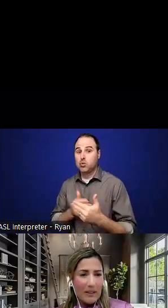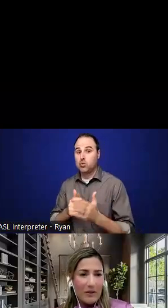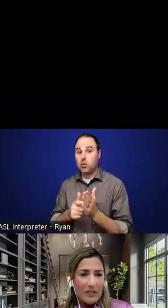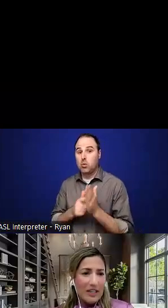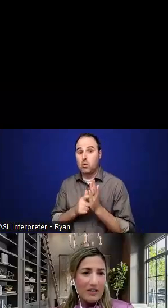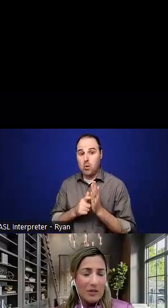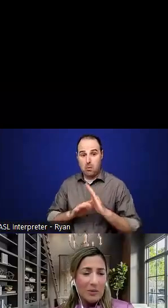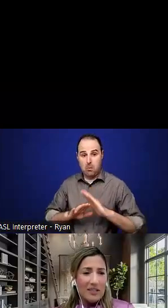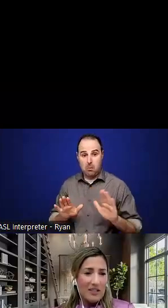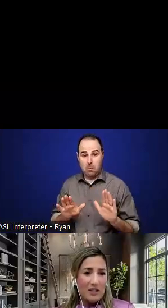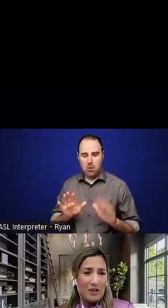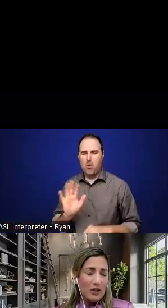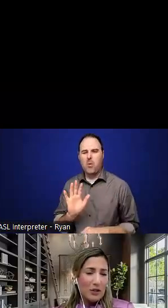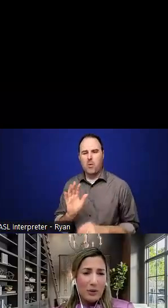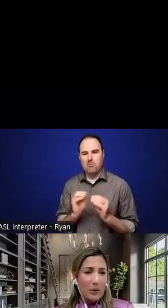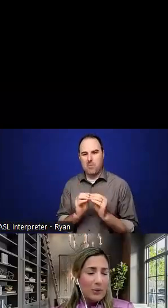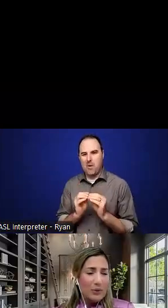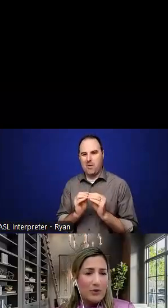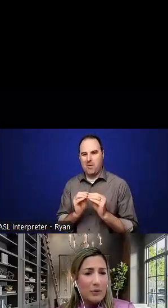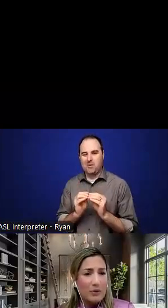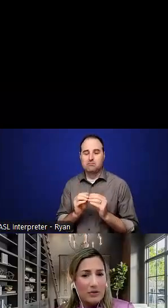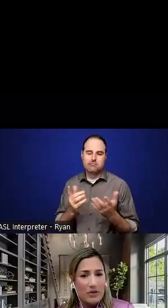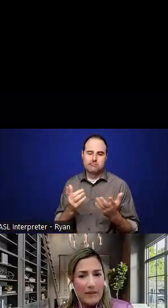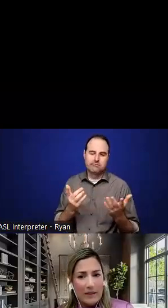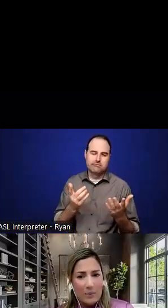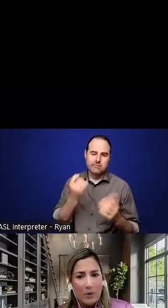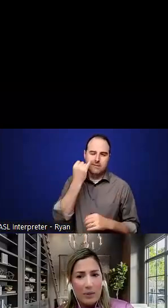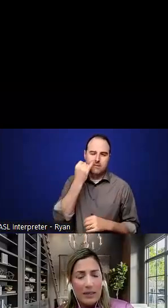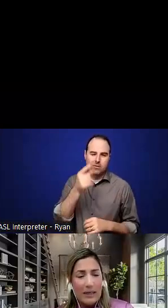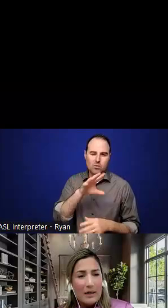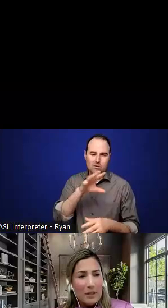if you're attached to an institution, you go through sort of a research ethics board. But by